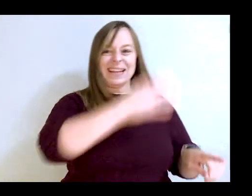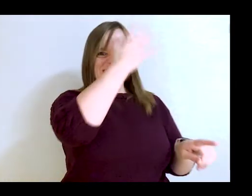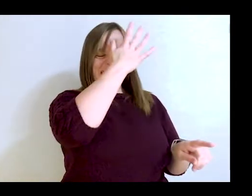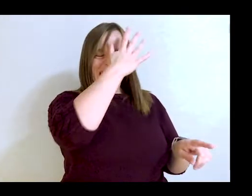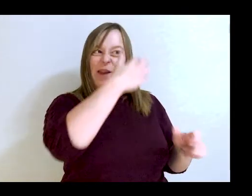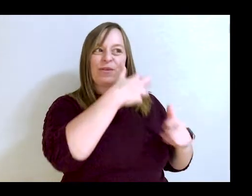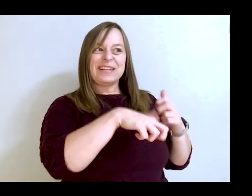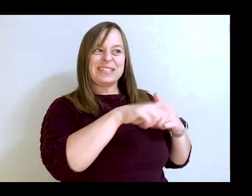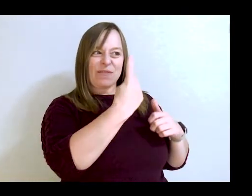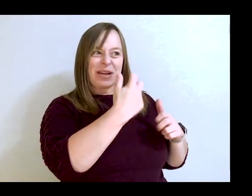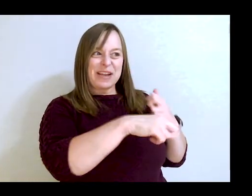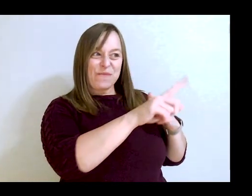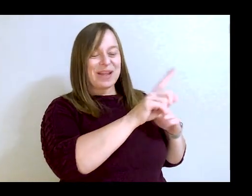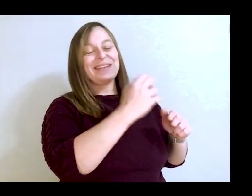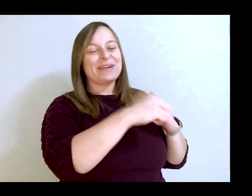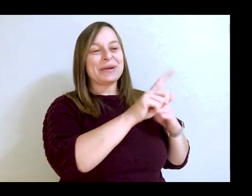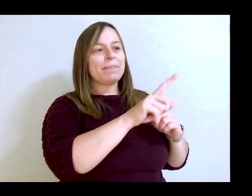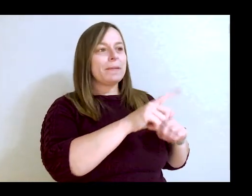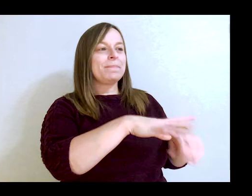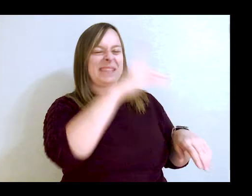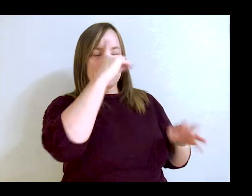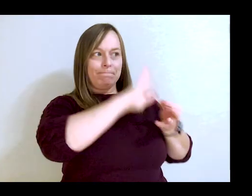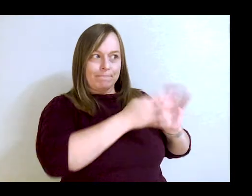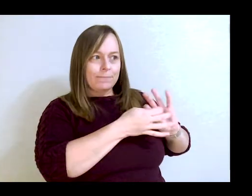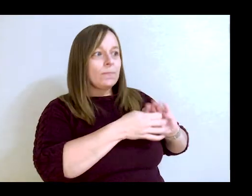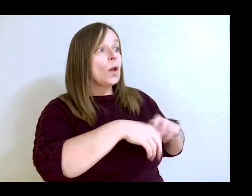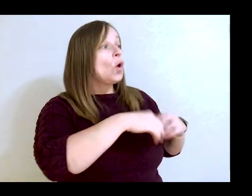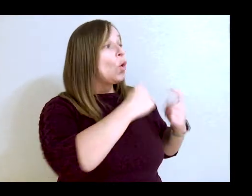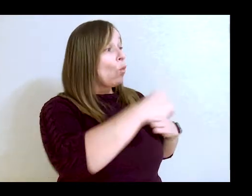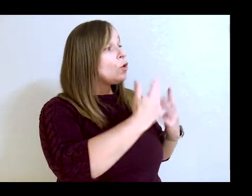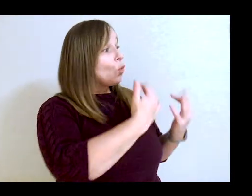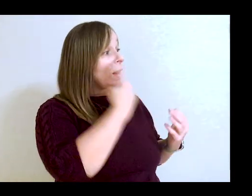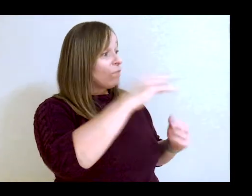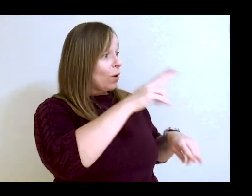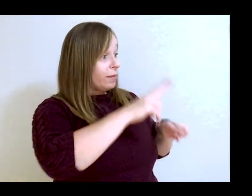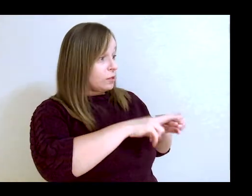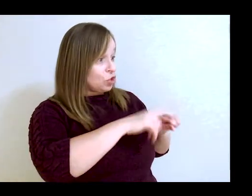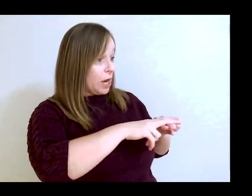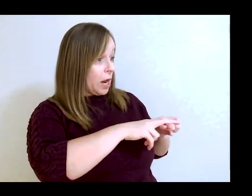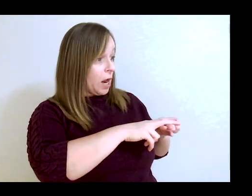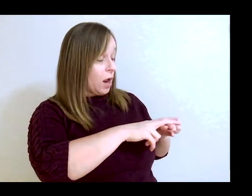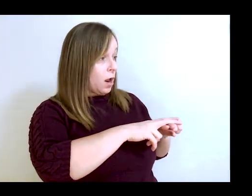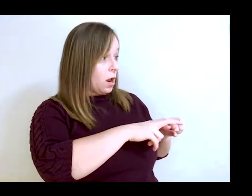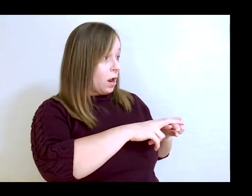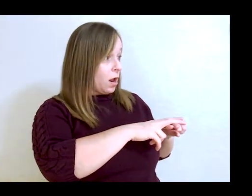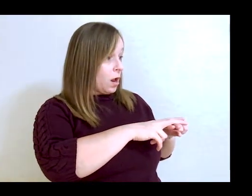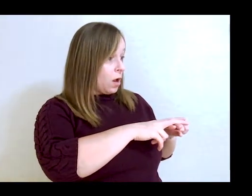R: That's a tough one, that's the tough one. (Speaking to Nich) So when you were waiting for your chair, like did you like..